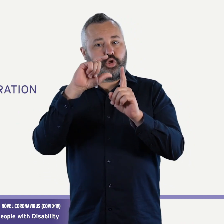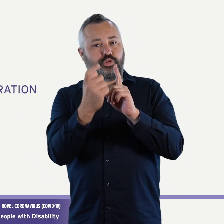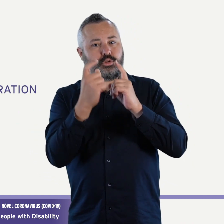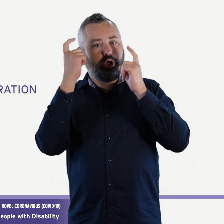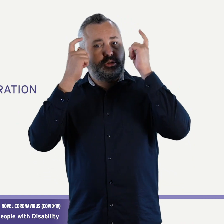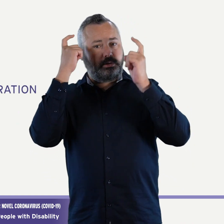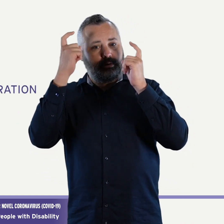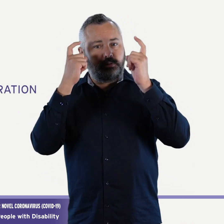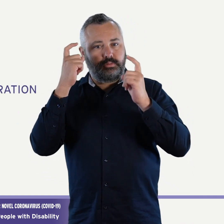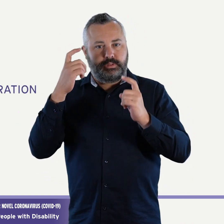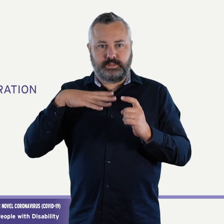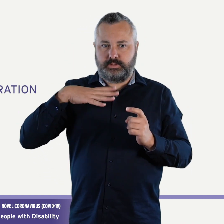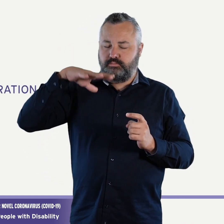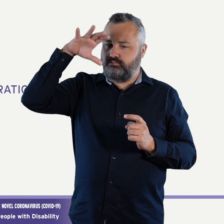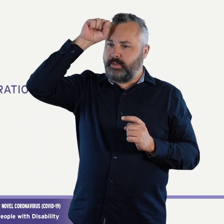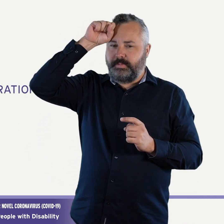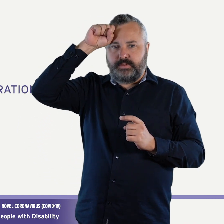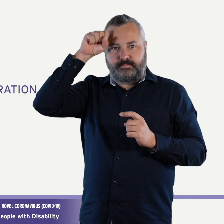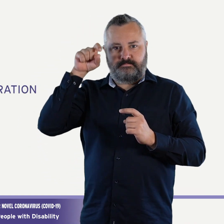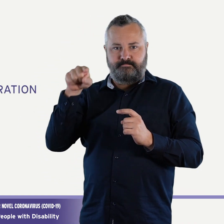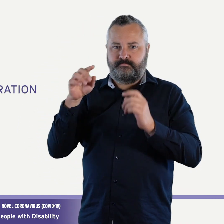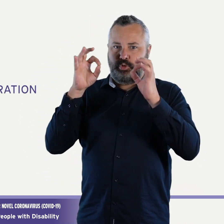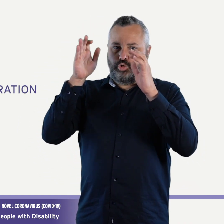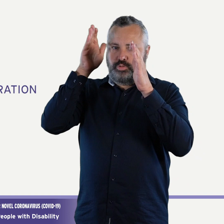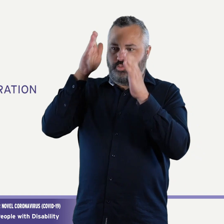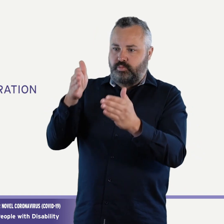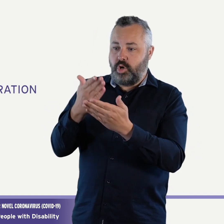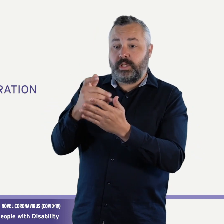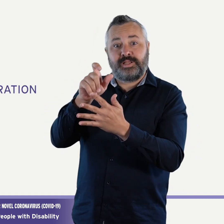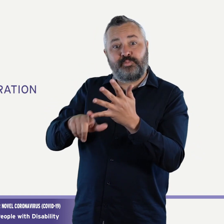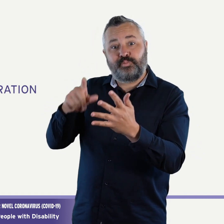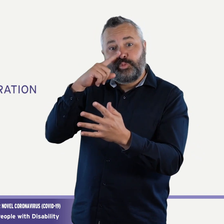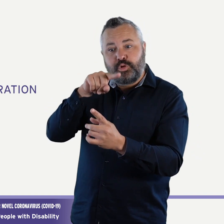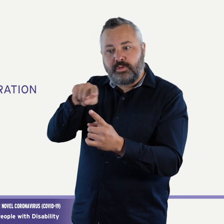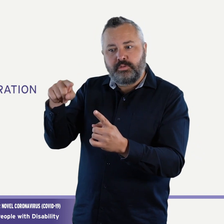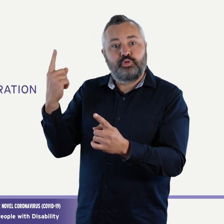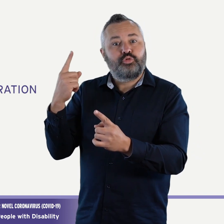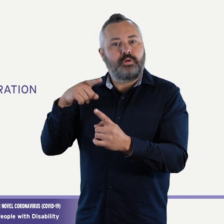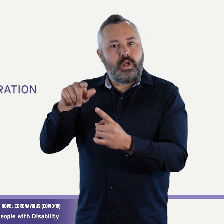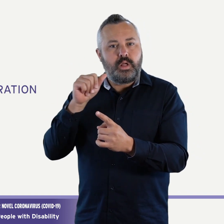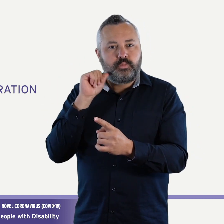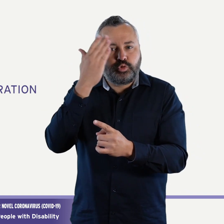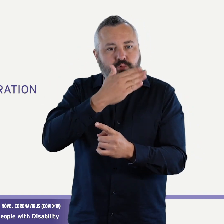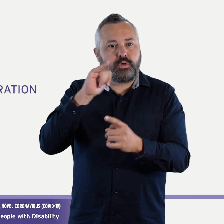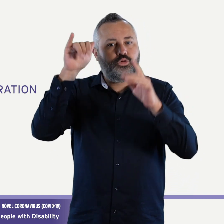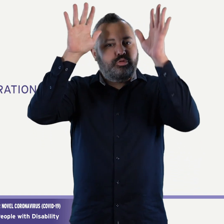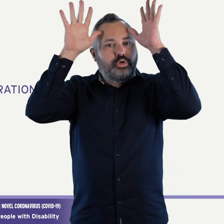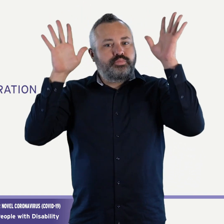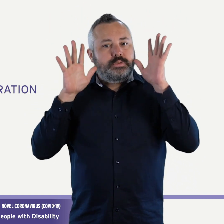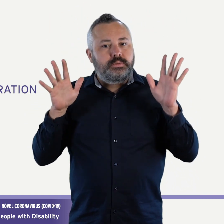CULTURAL CONSIDERATION Aboriginal and Torres Strait Islander people with disability need special -